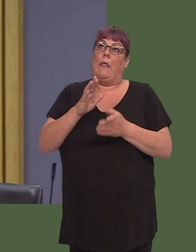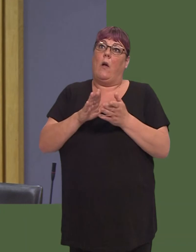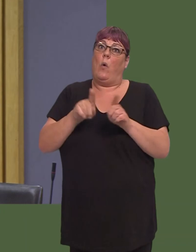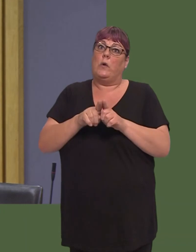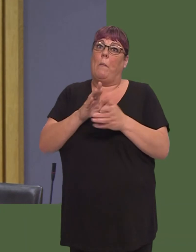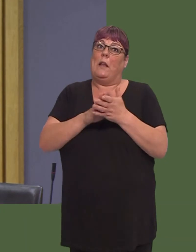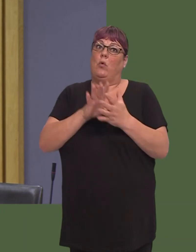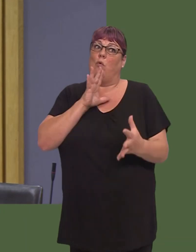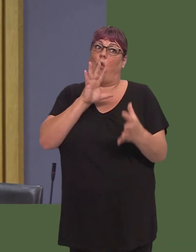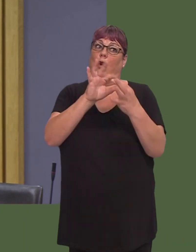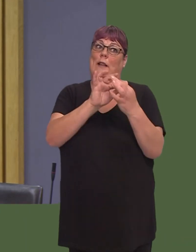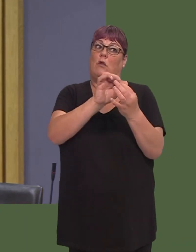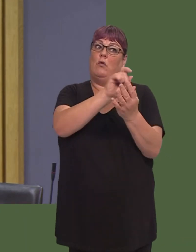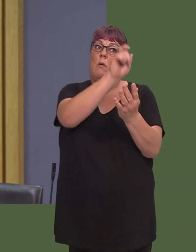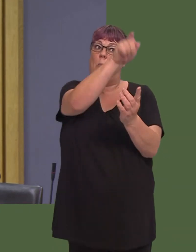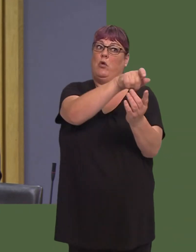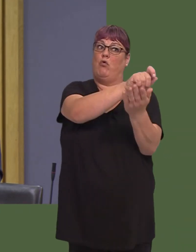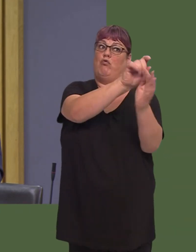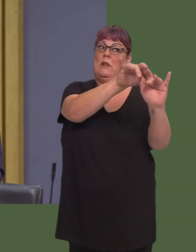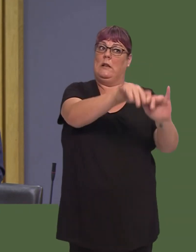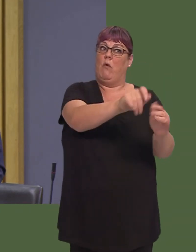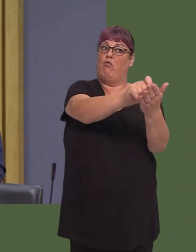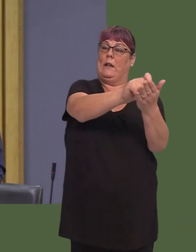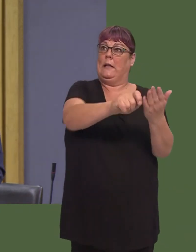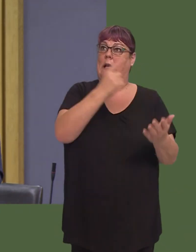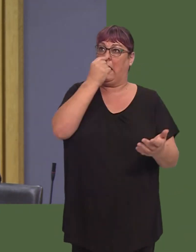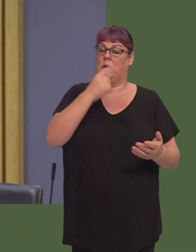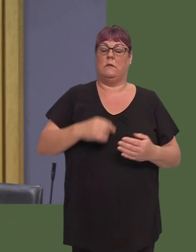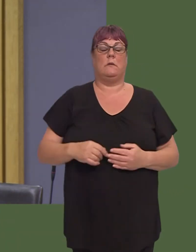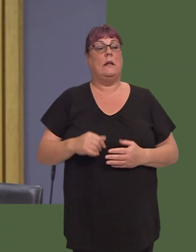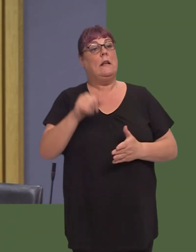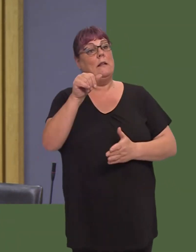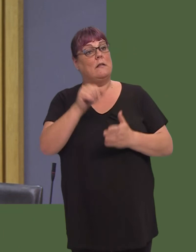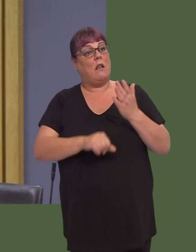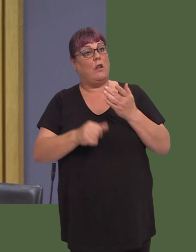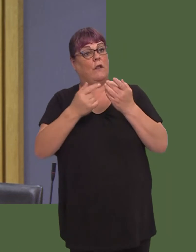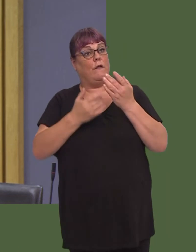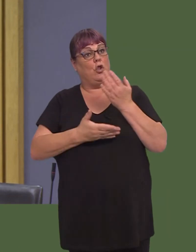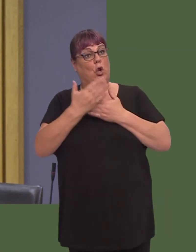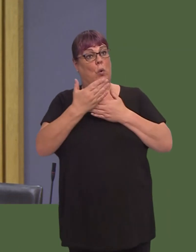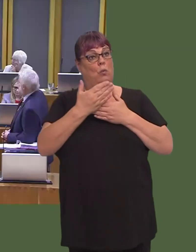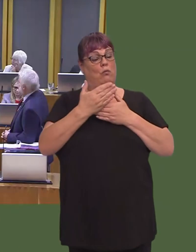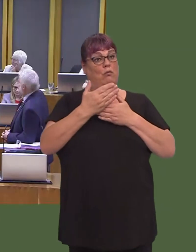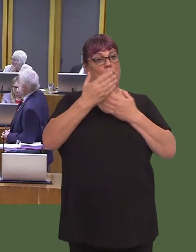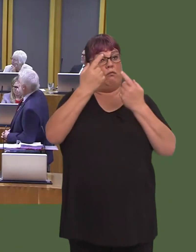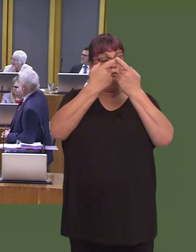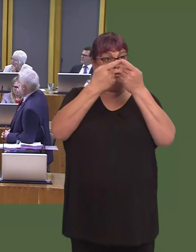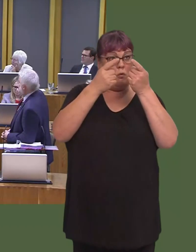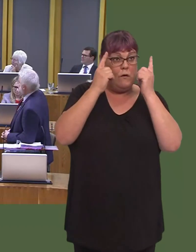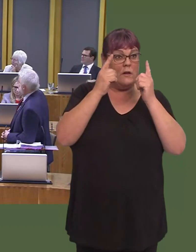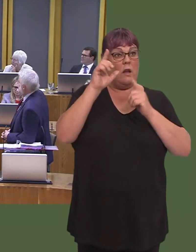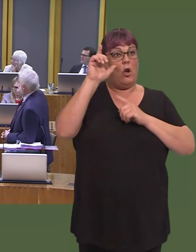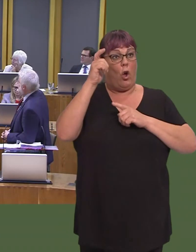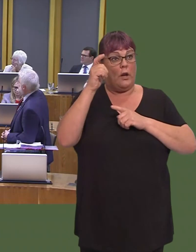ago have come to nothing, then, at that point, and if there's an inconclusive result in a